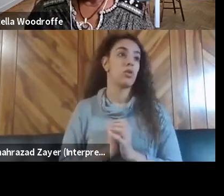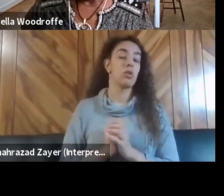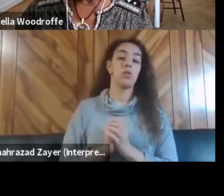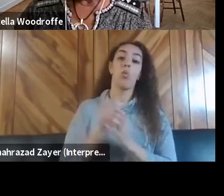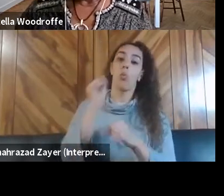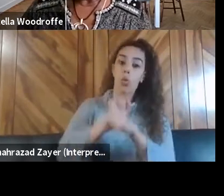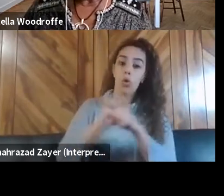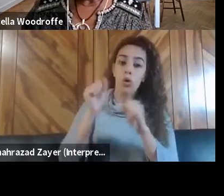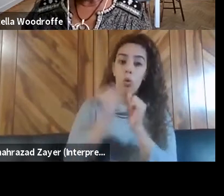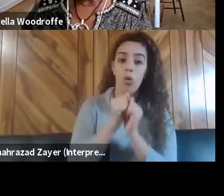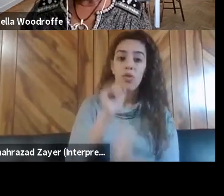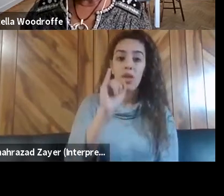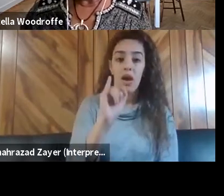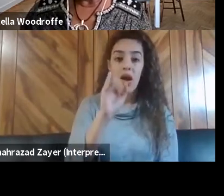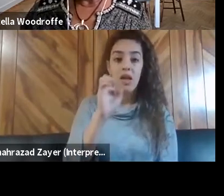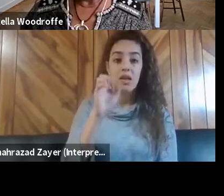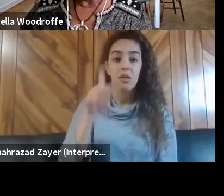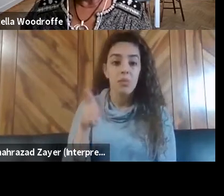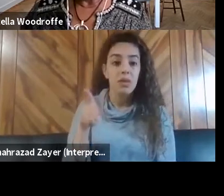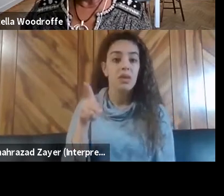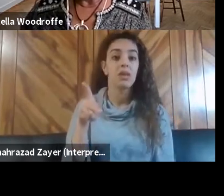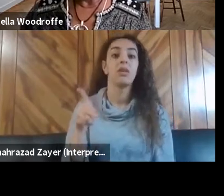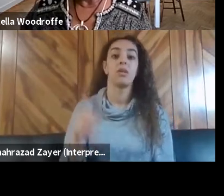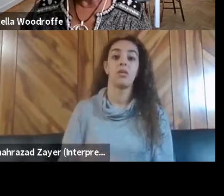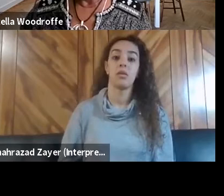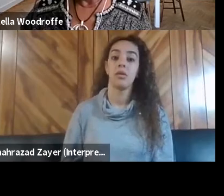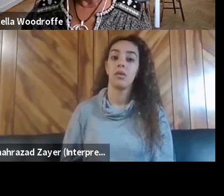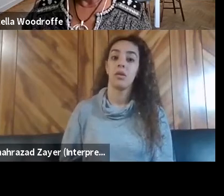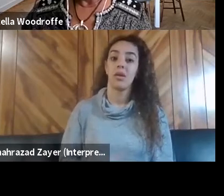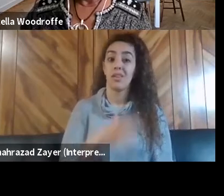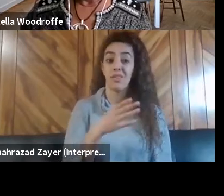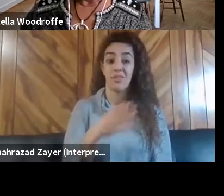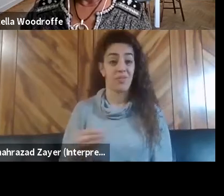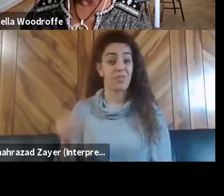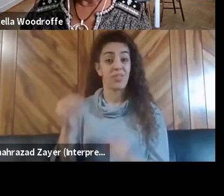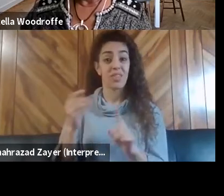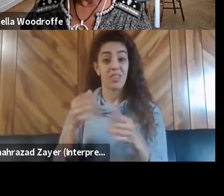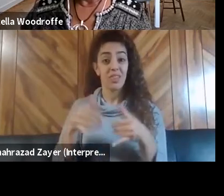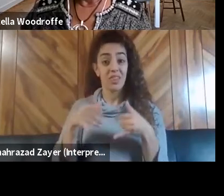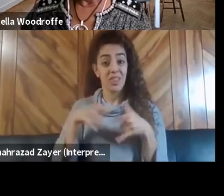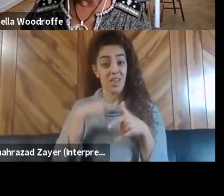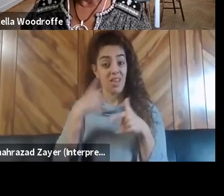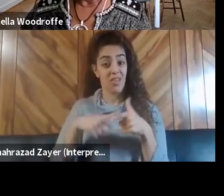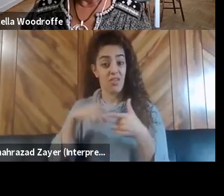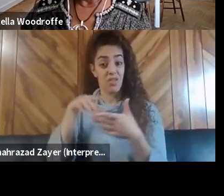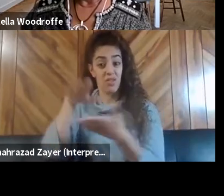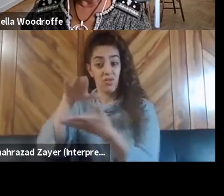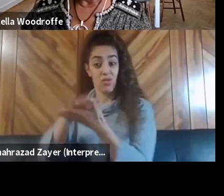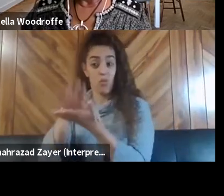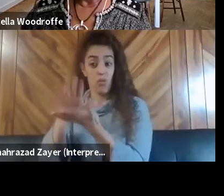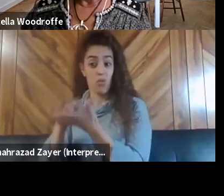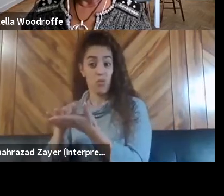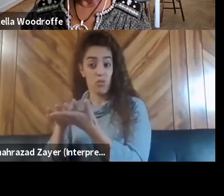getting all of that done. And, you know, to the point where the schools, were even saying to us, you know, you are one of the few